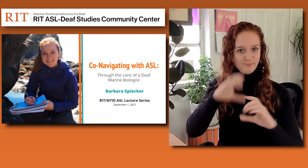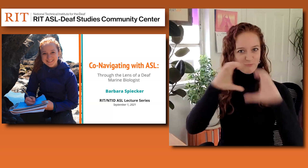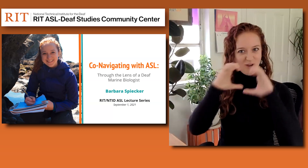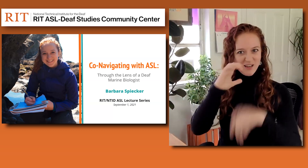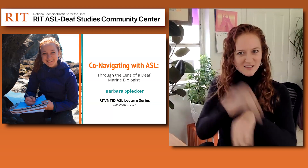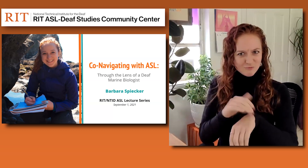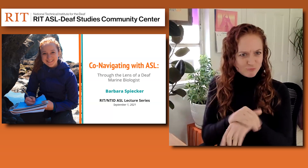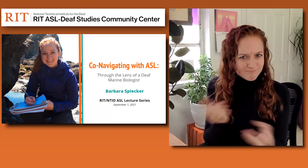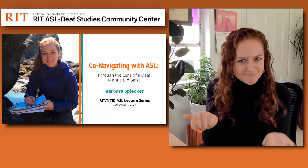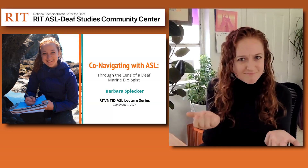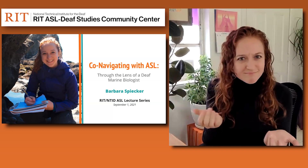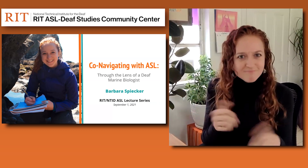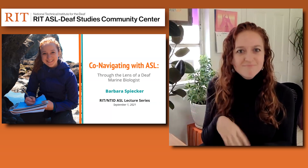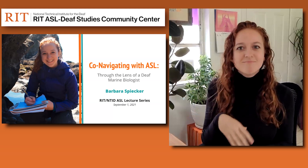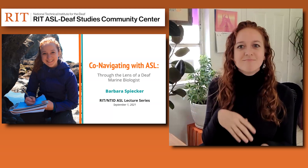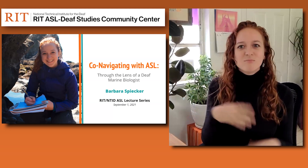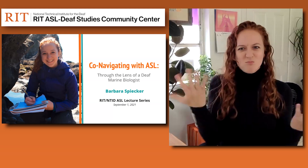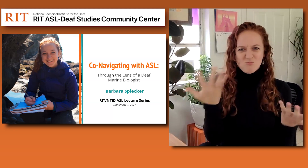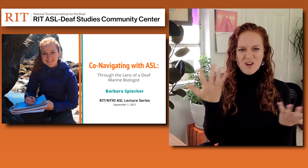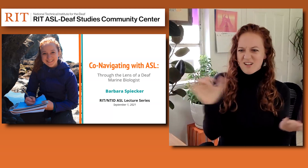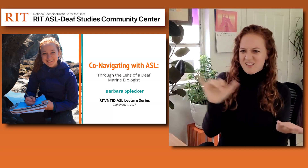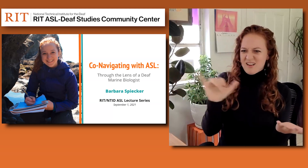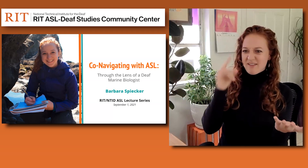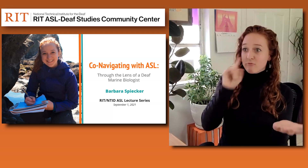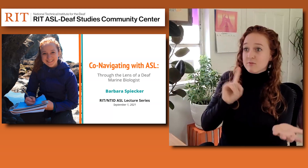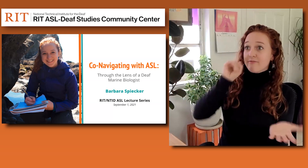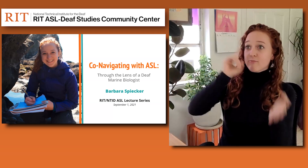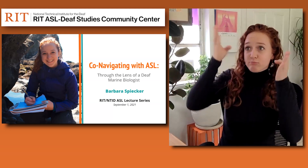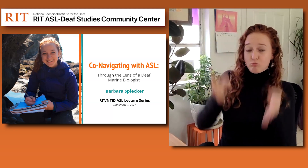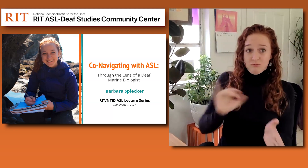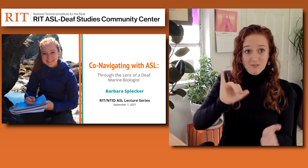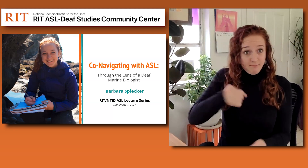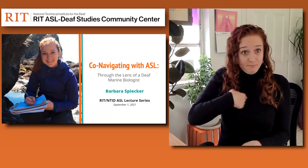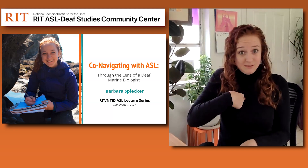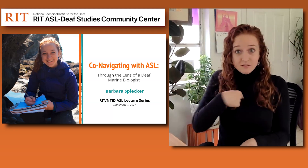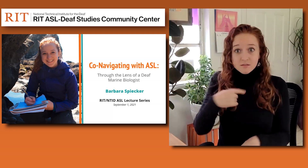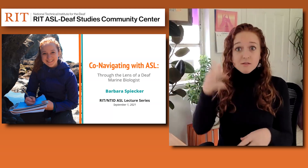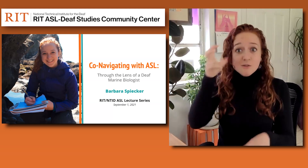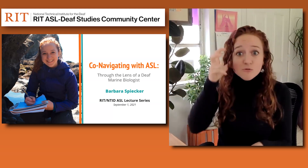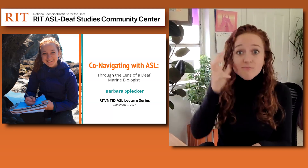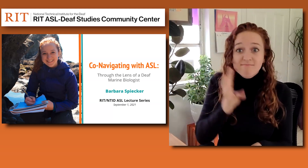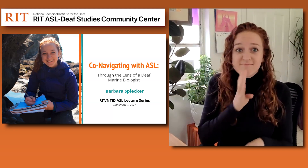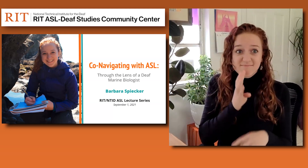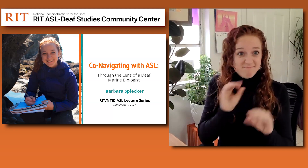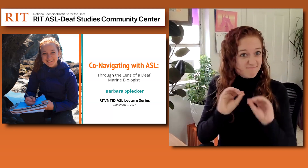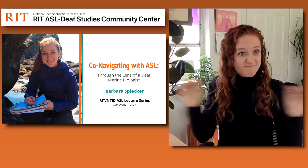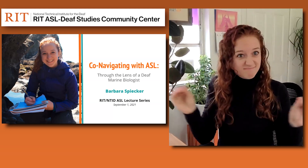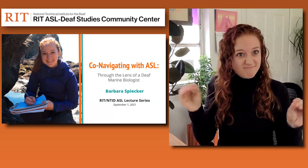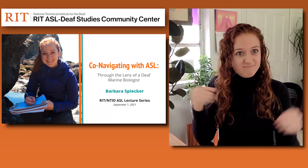It was just a tool to communicate English with. Um, so this is like, for a deaf person like me